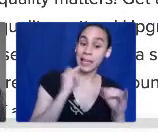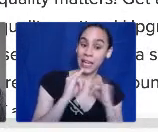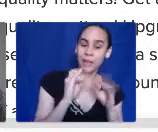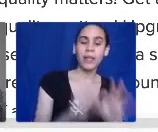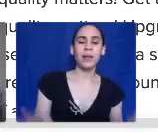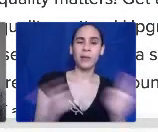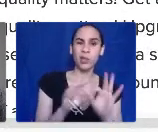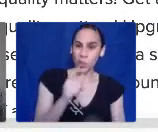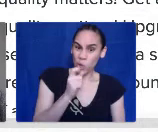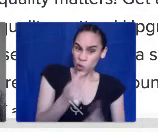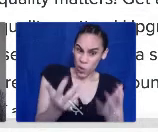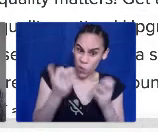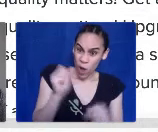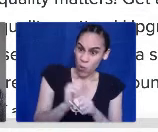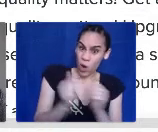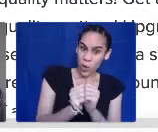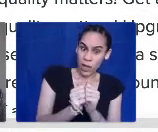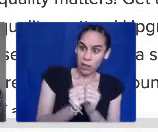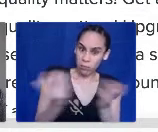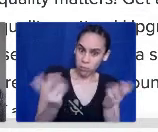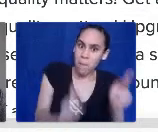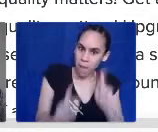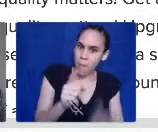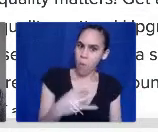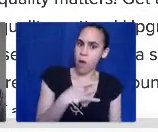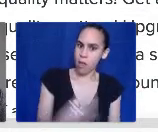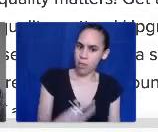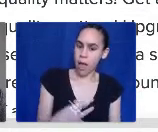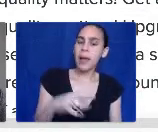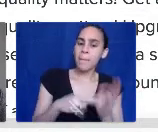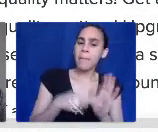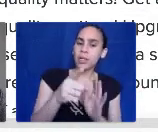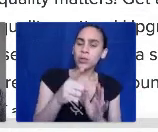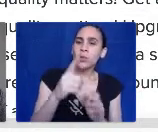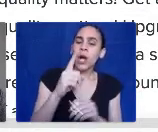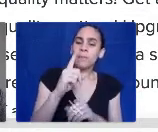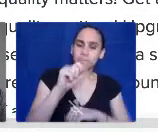people you like right and um so if you can really create a level of friendship a level of engagement